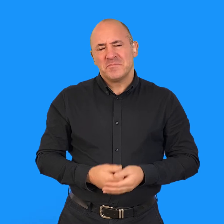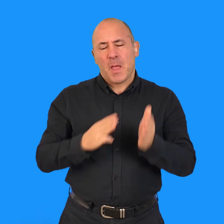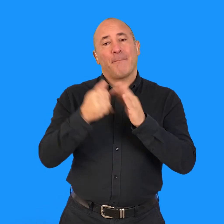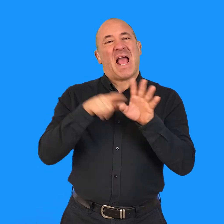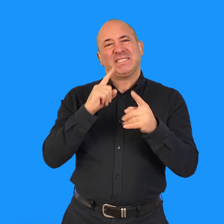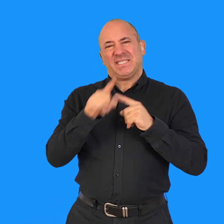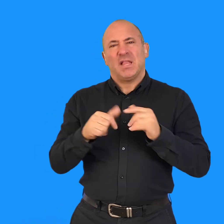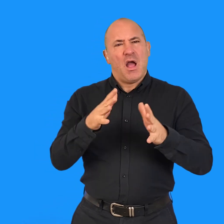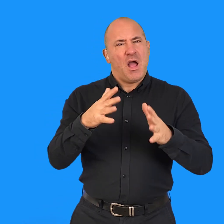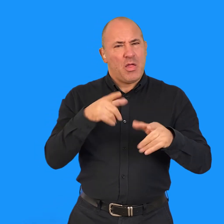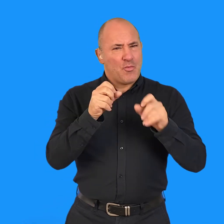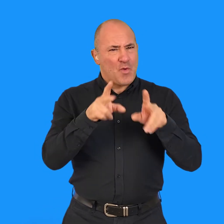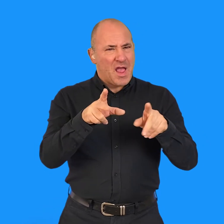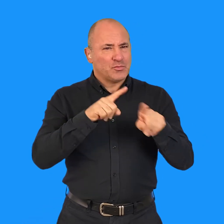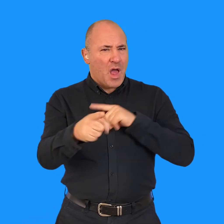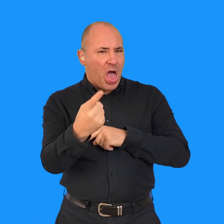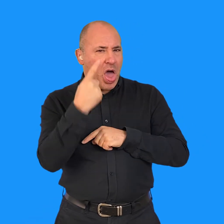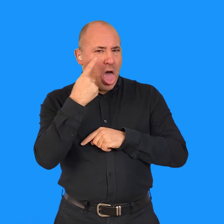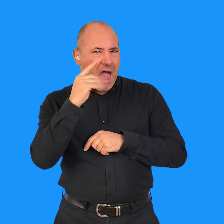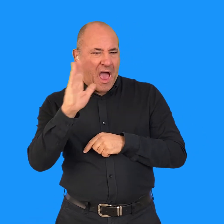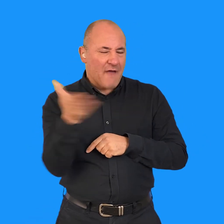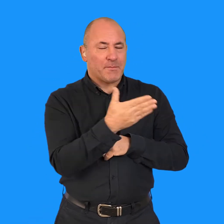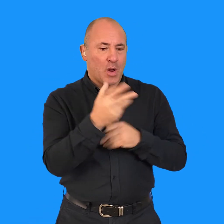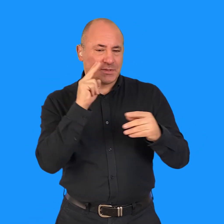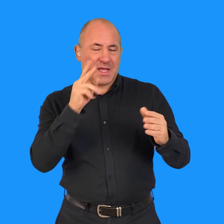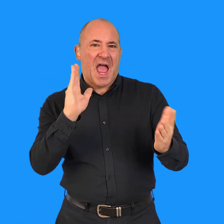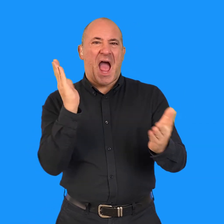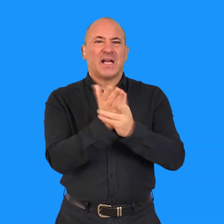I wanted to ask the approach that tries to give everyone,